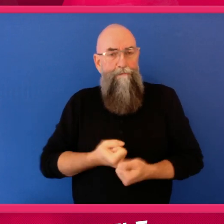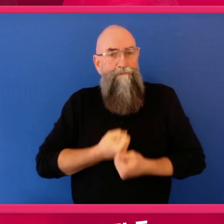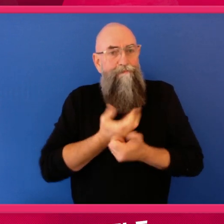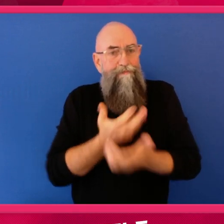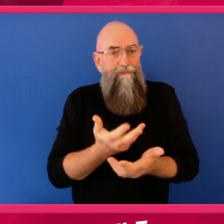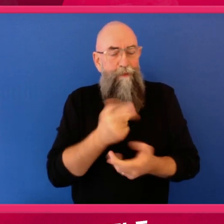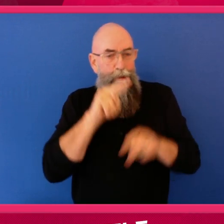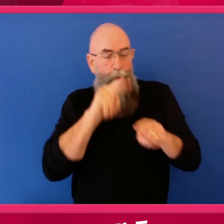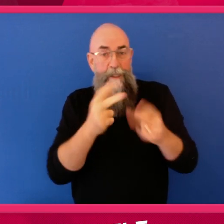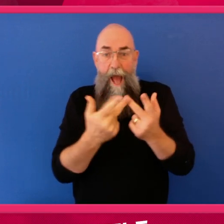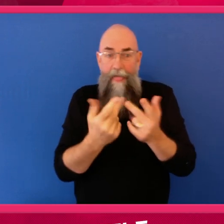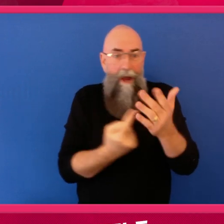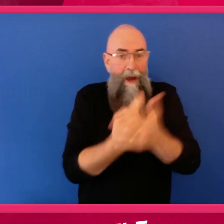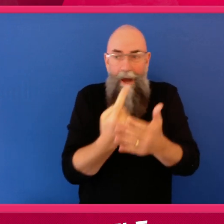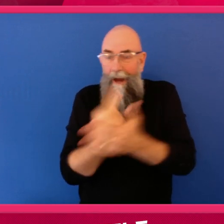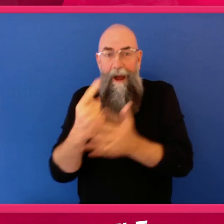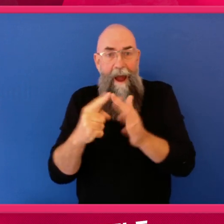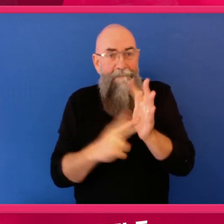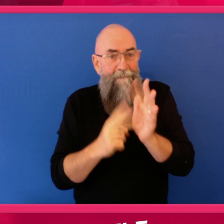people's achievements, because you just have the space.